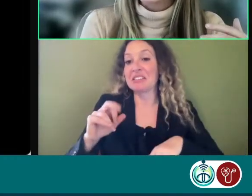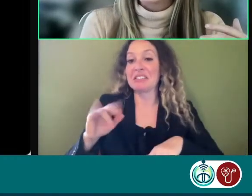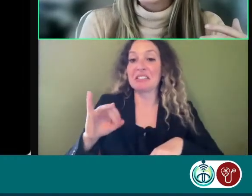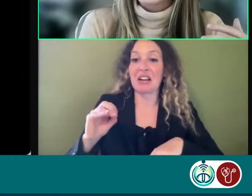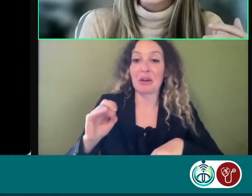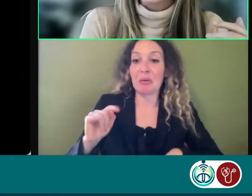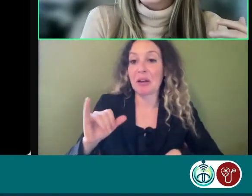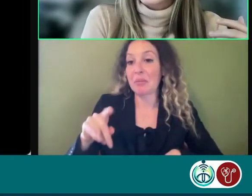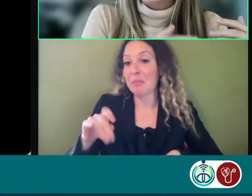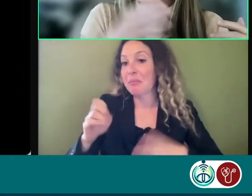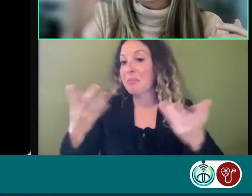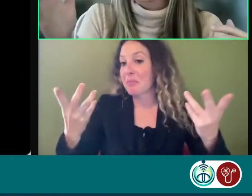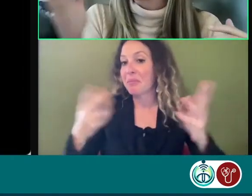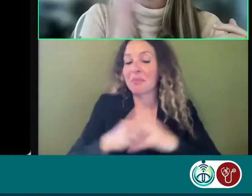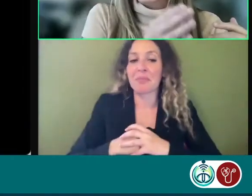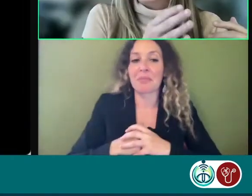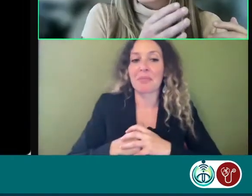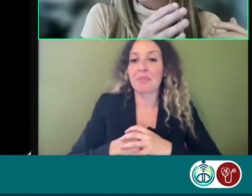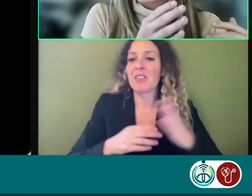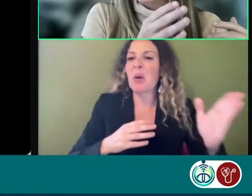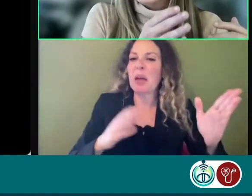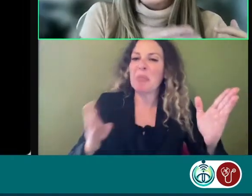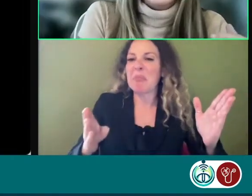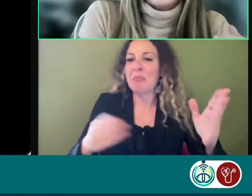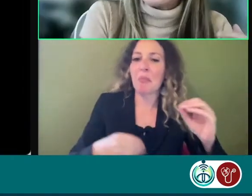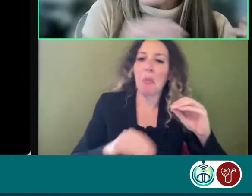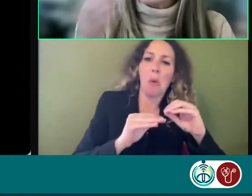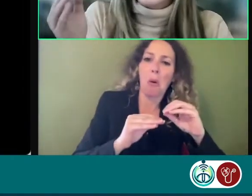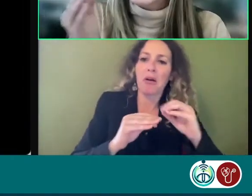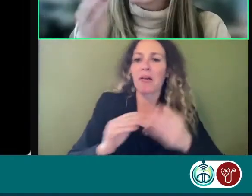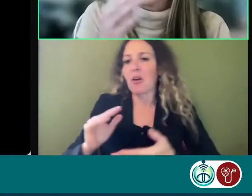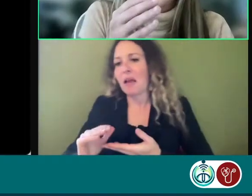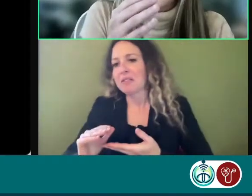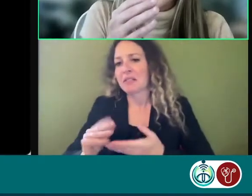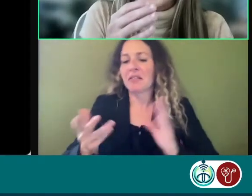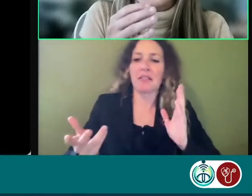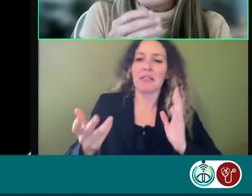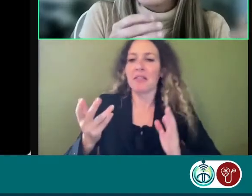idea that you can either be more or less of something, more or less of your disability.